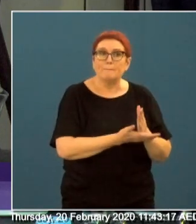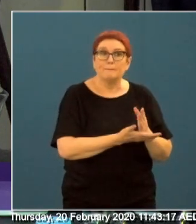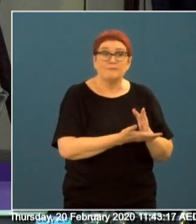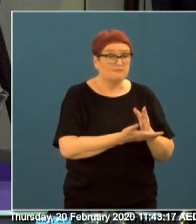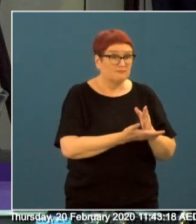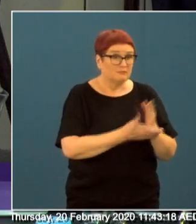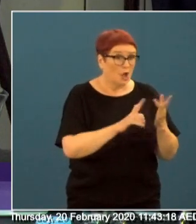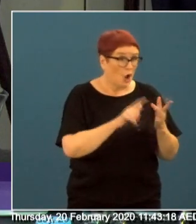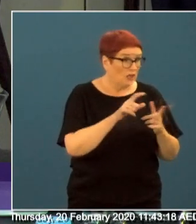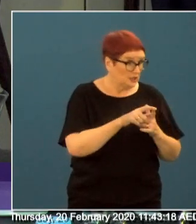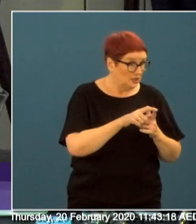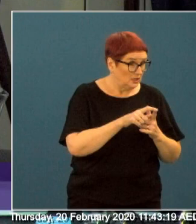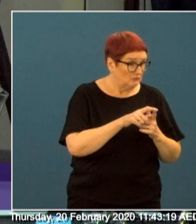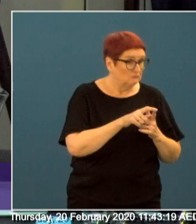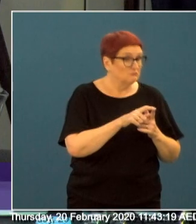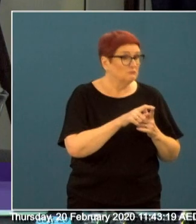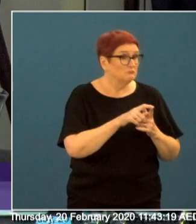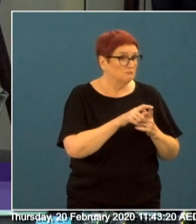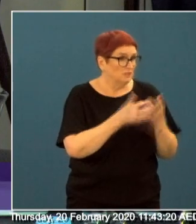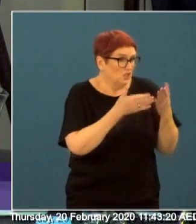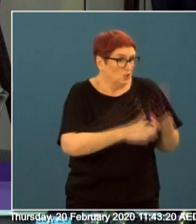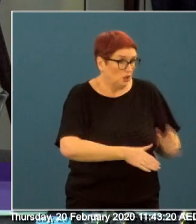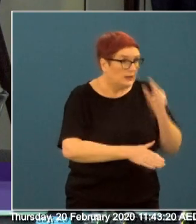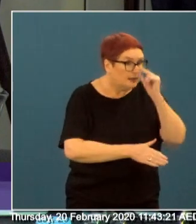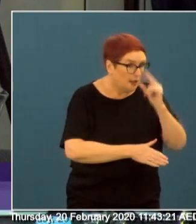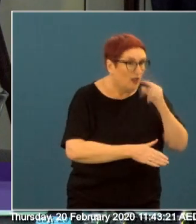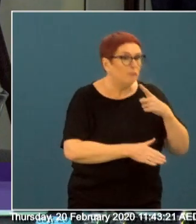poor management of multiple health conditions